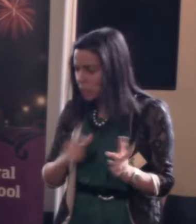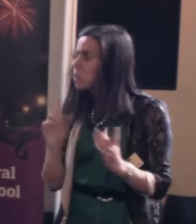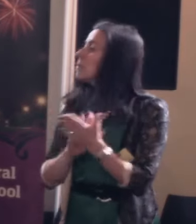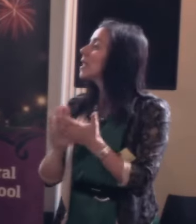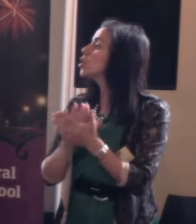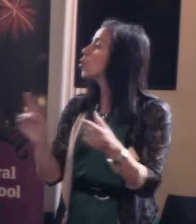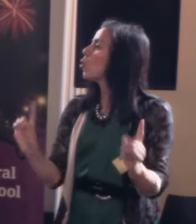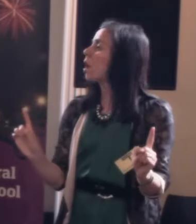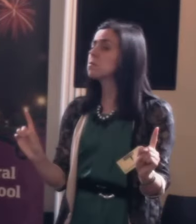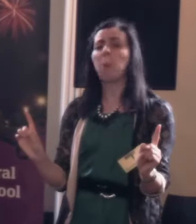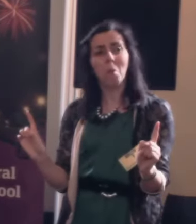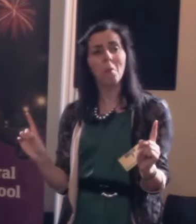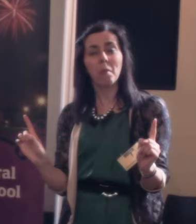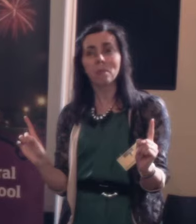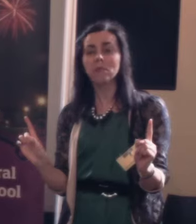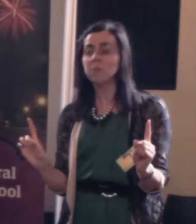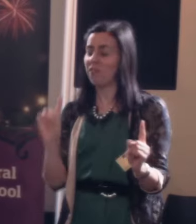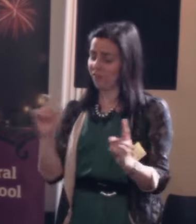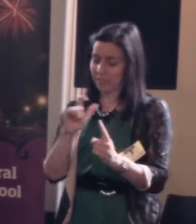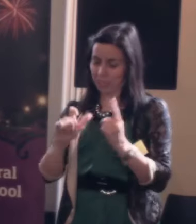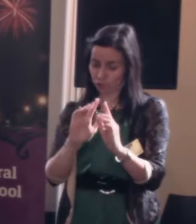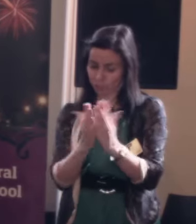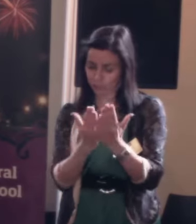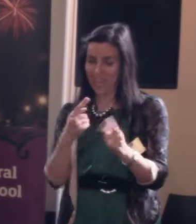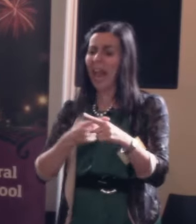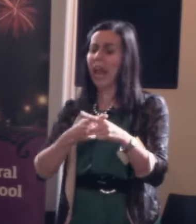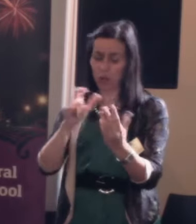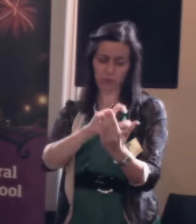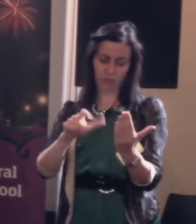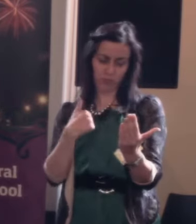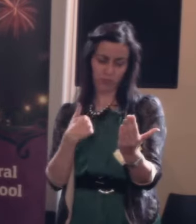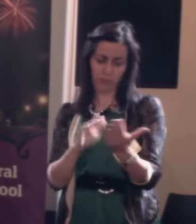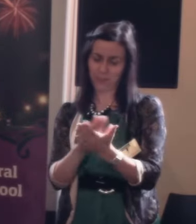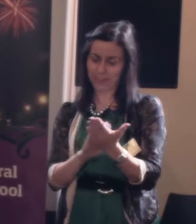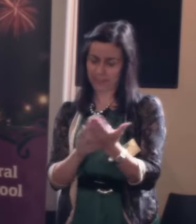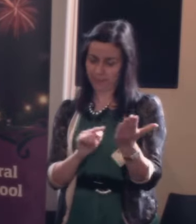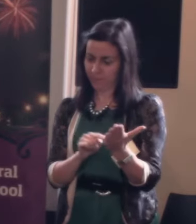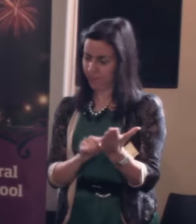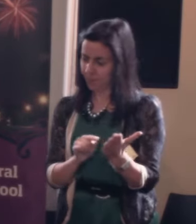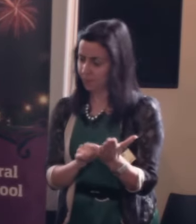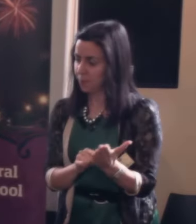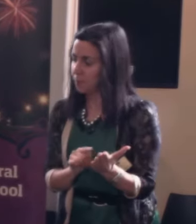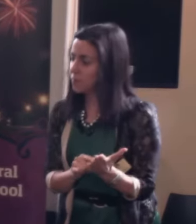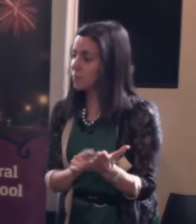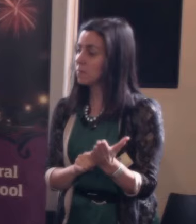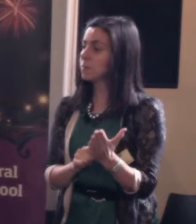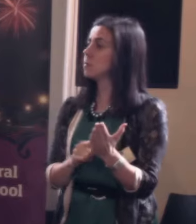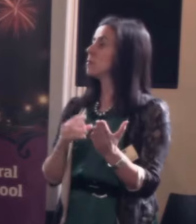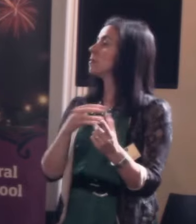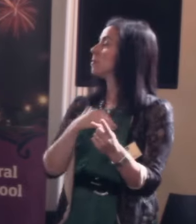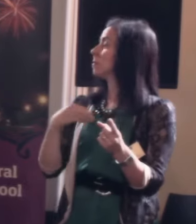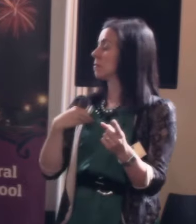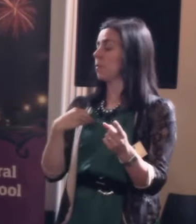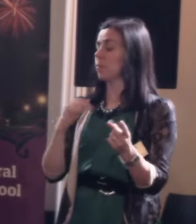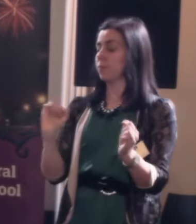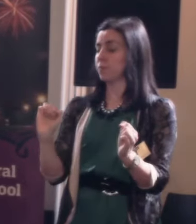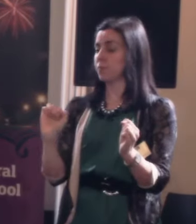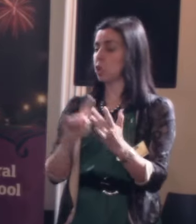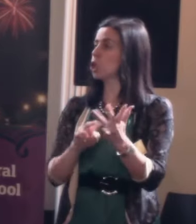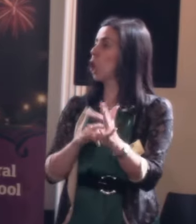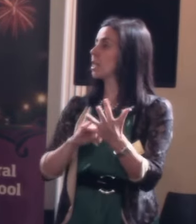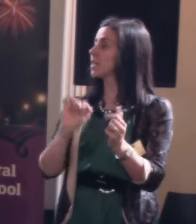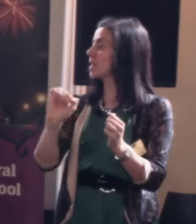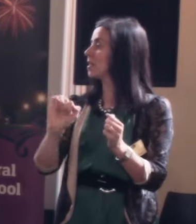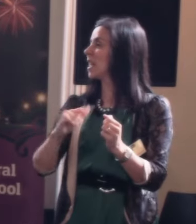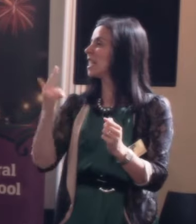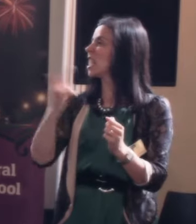And, the first dictionary in English most people know about is, Dr. Johnson's of 1755